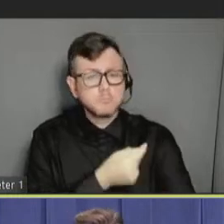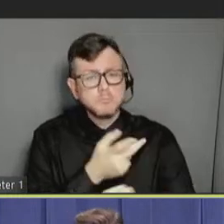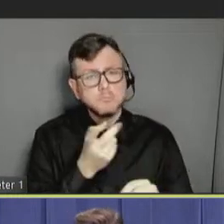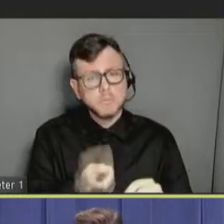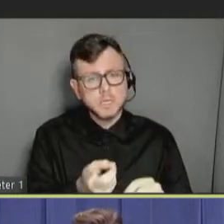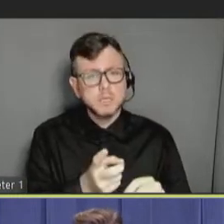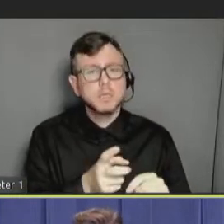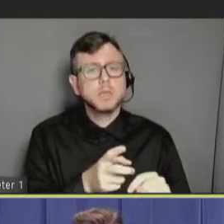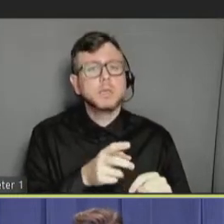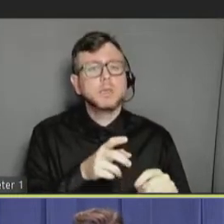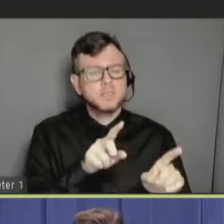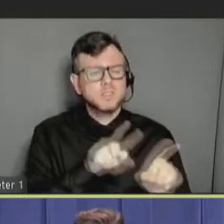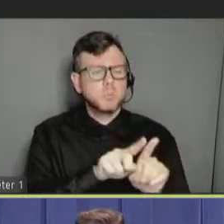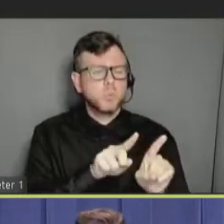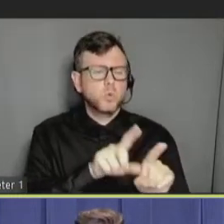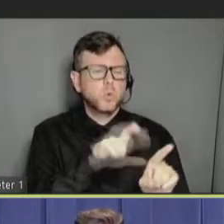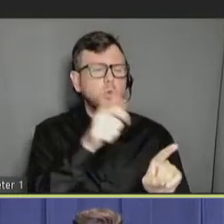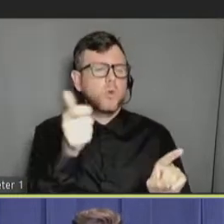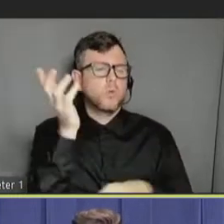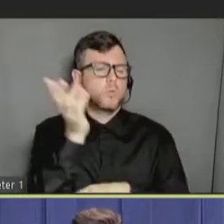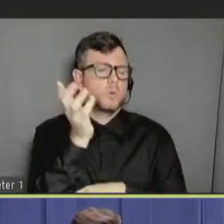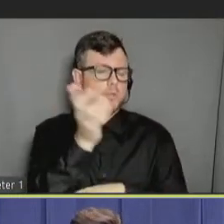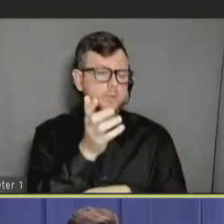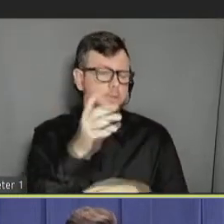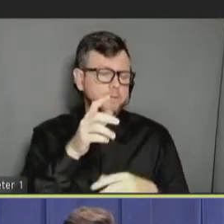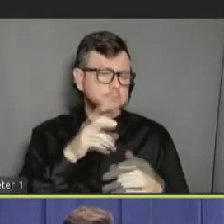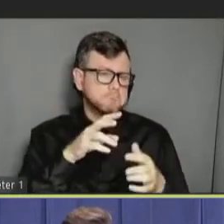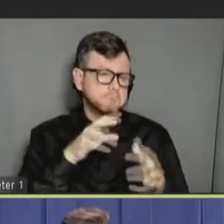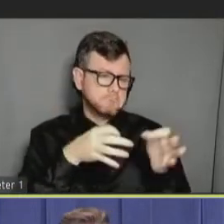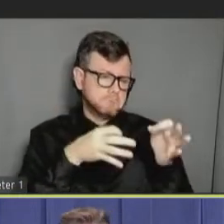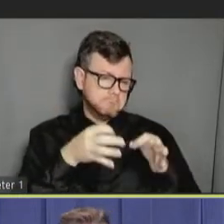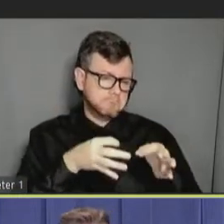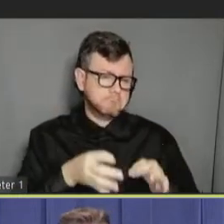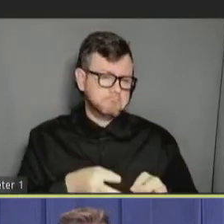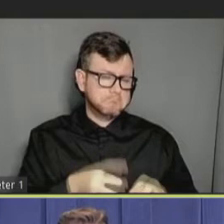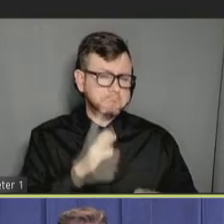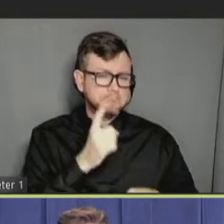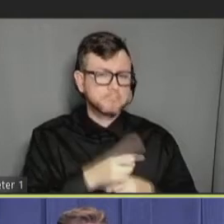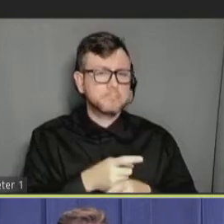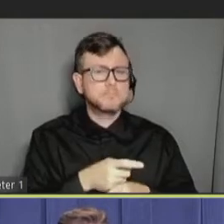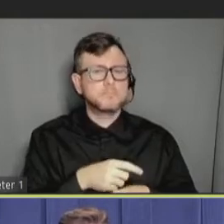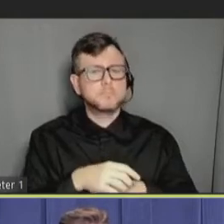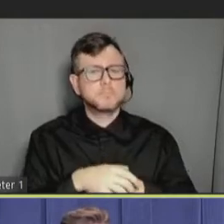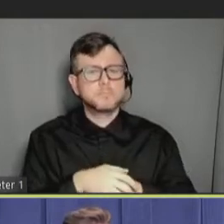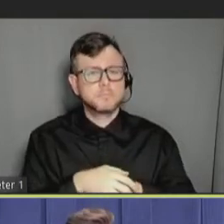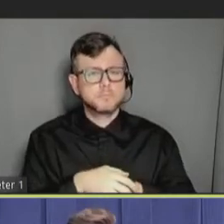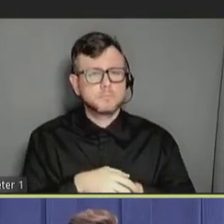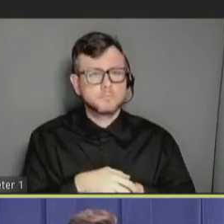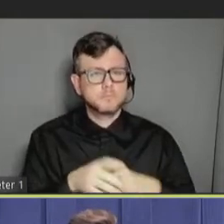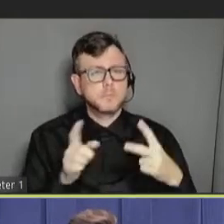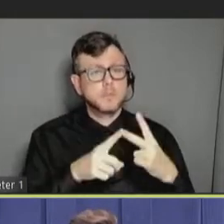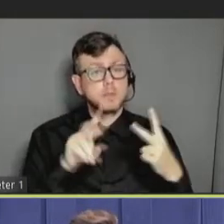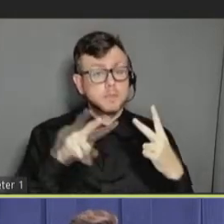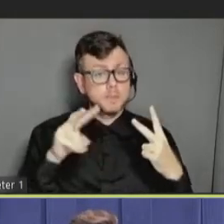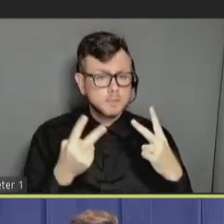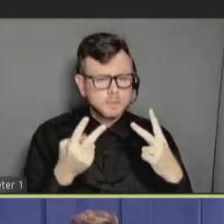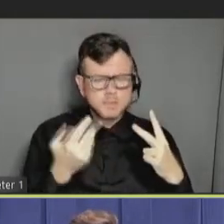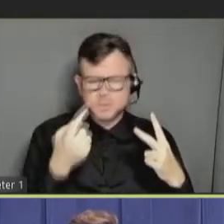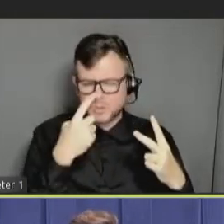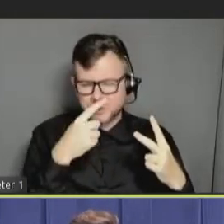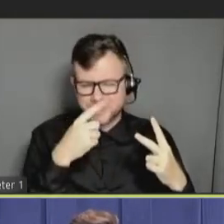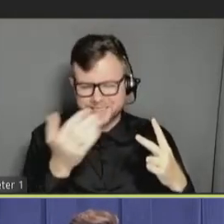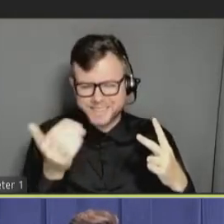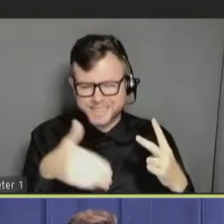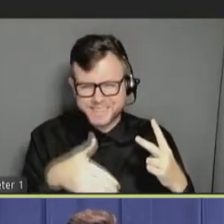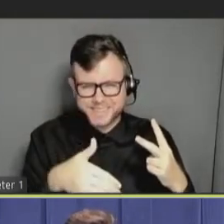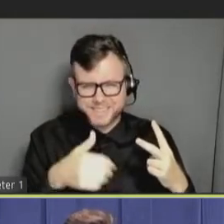earlier presentations have shared with you as well. Your second question, can you remind me?